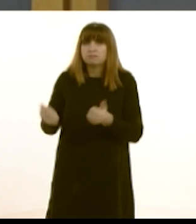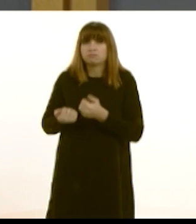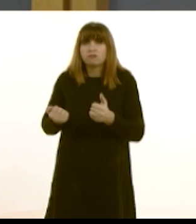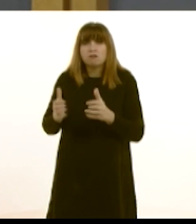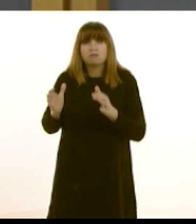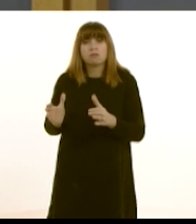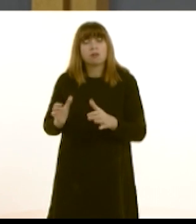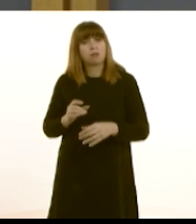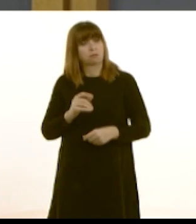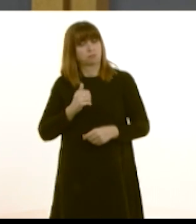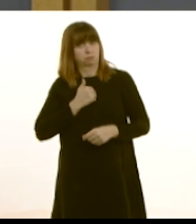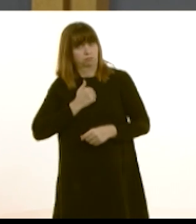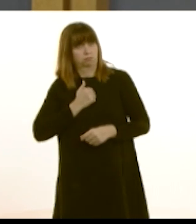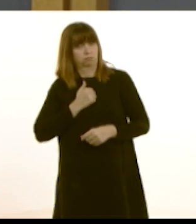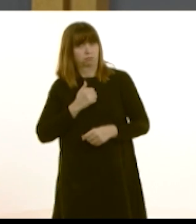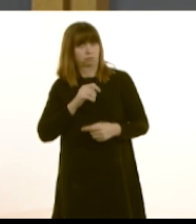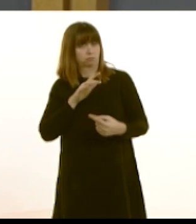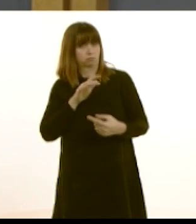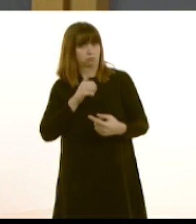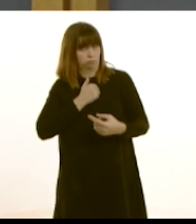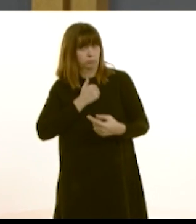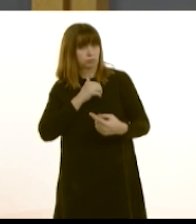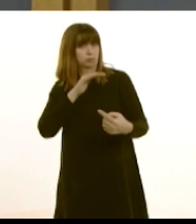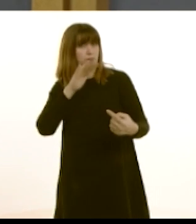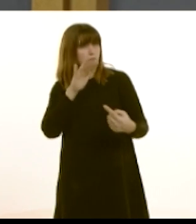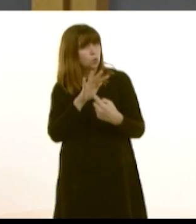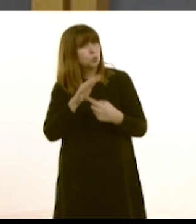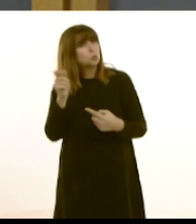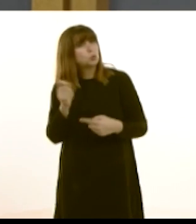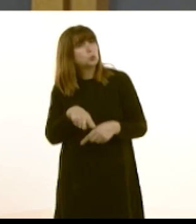But would the First Minister agree with me that itís crucial also to consult with wider